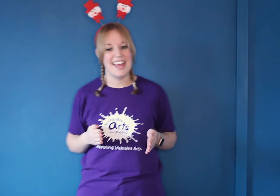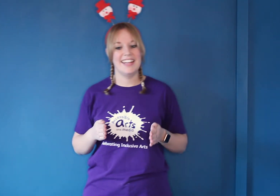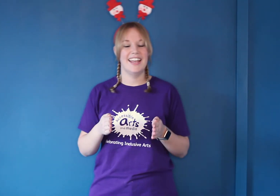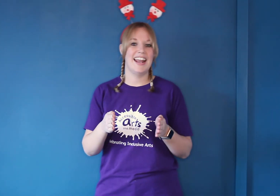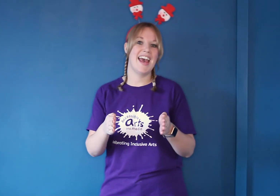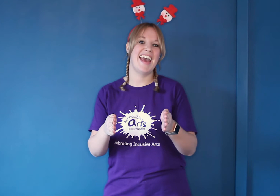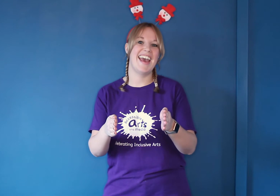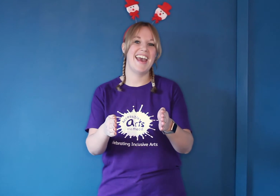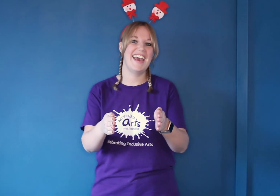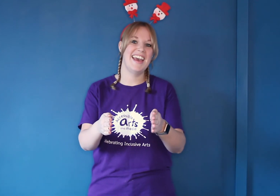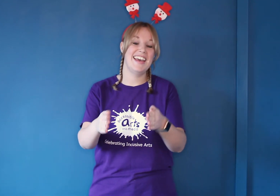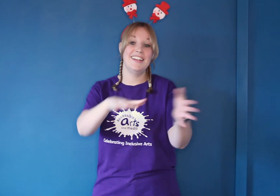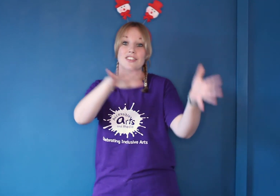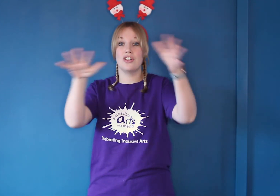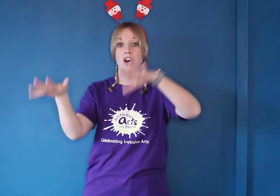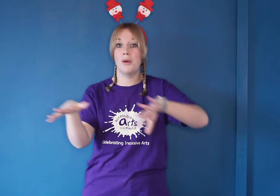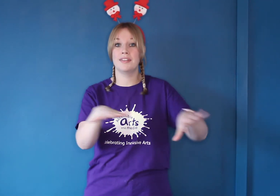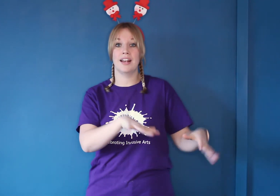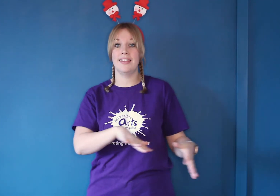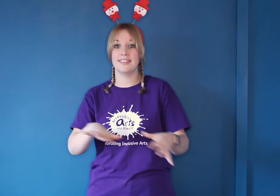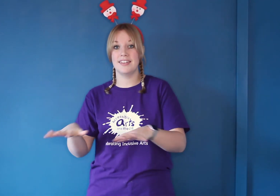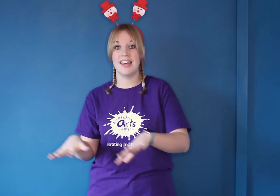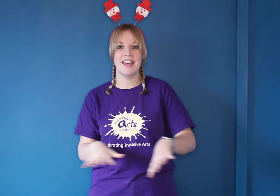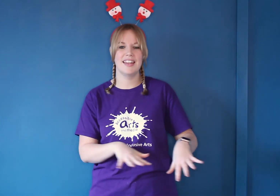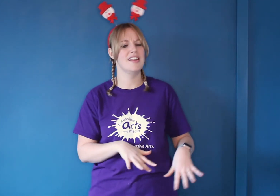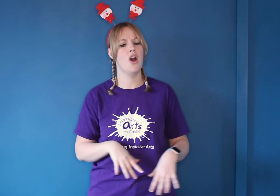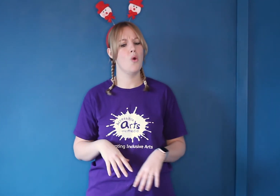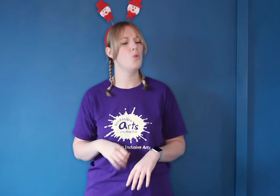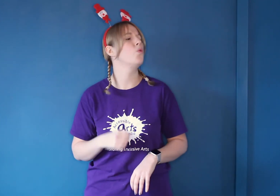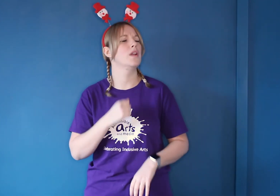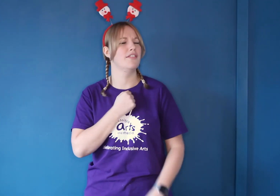In the lane, snow is glistening.